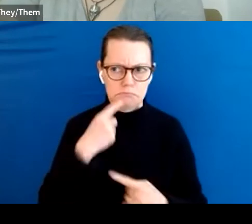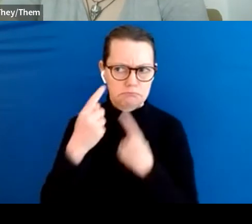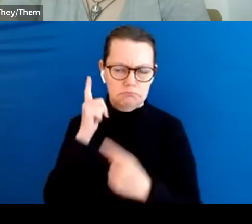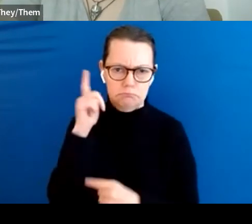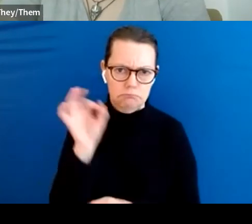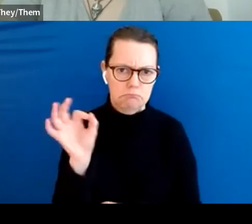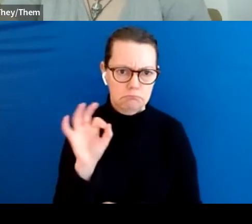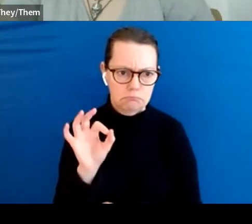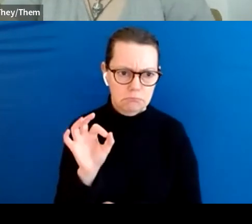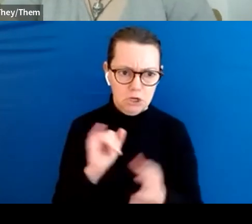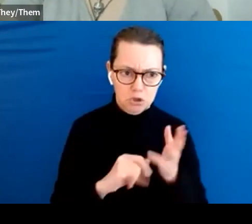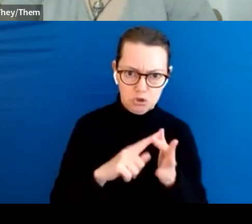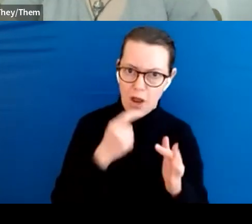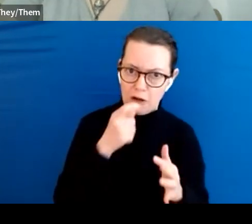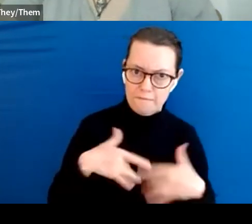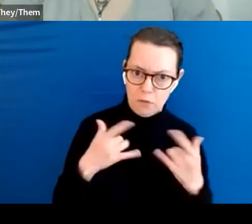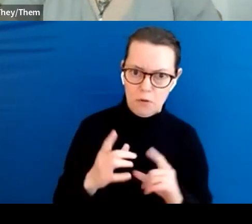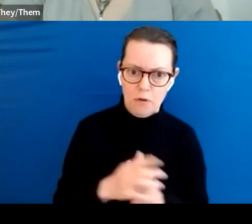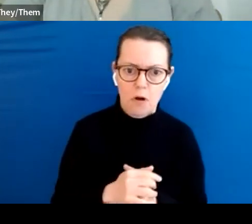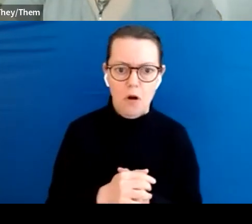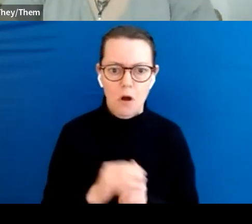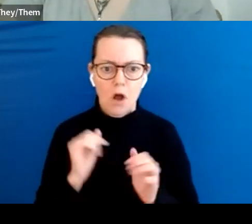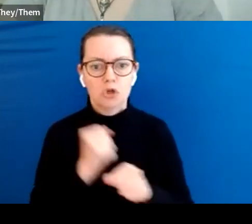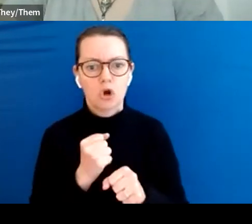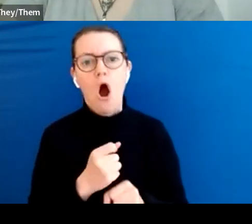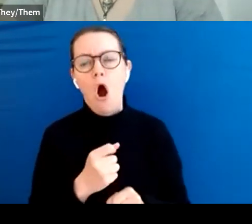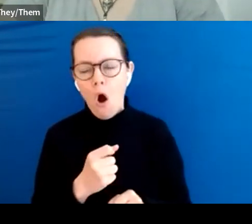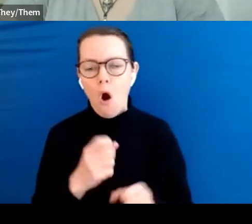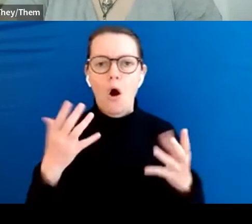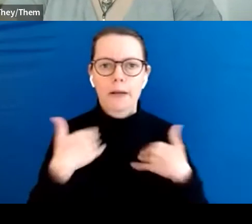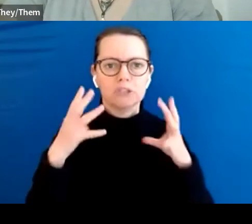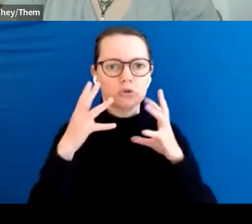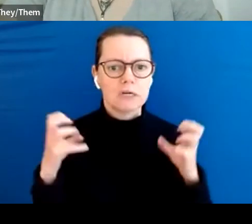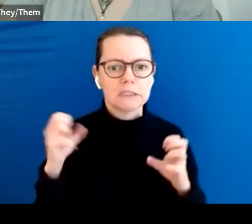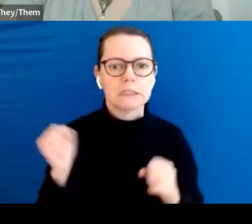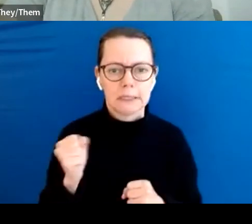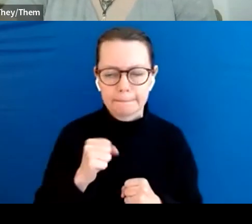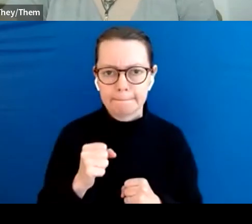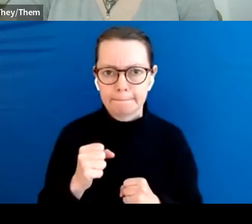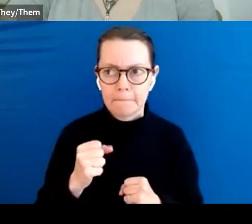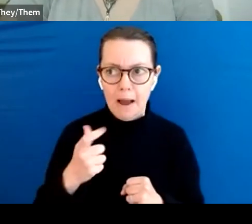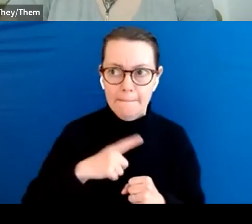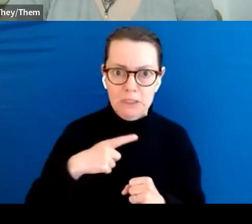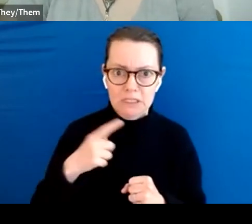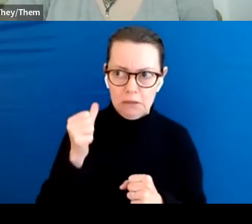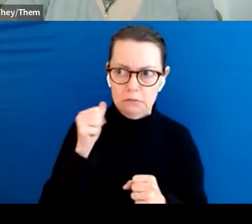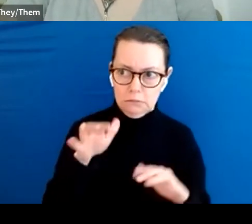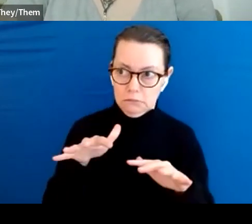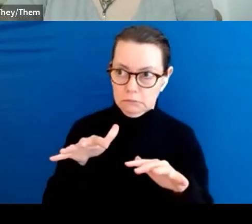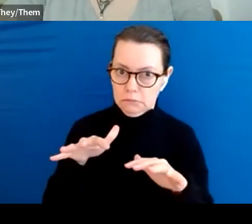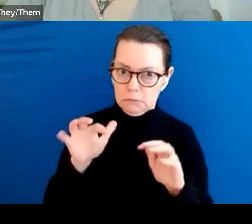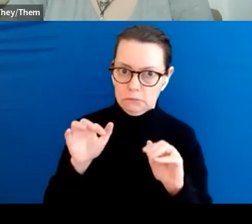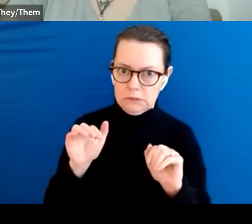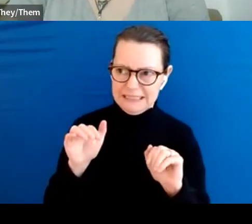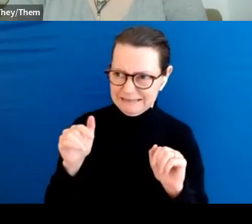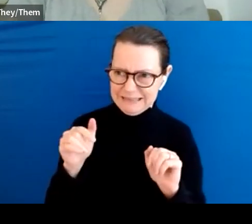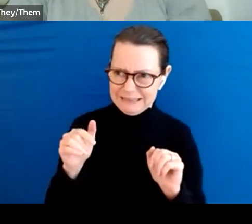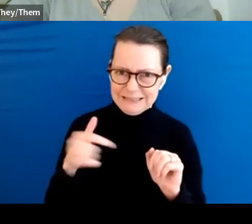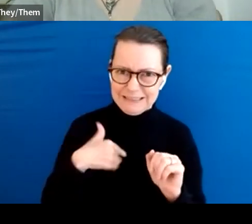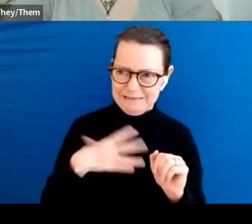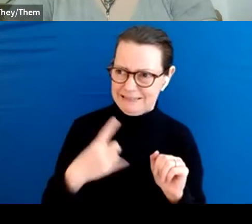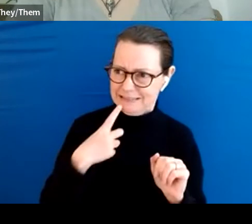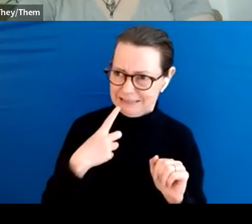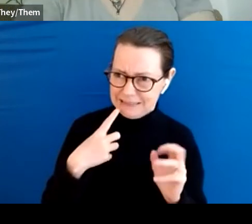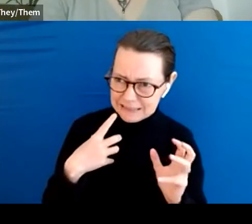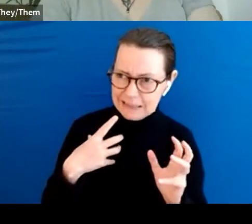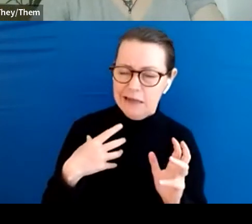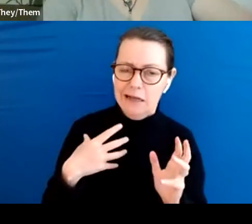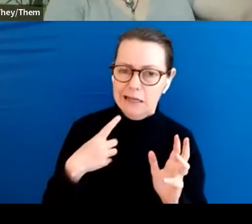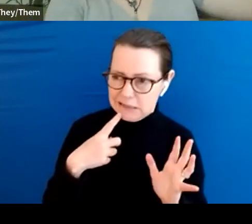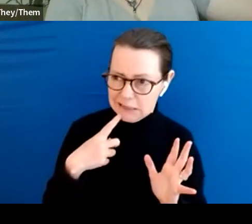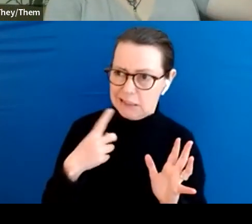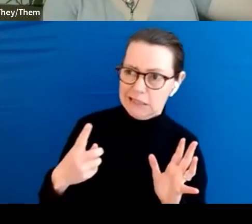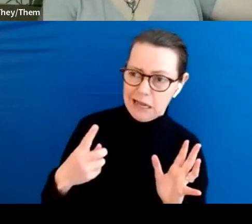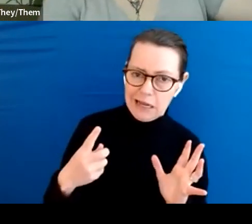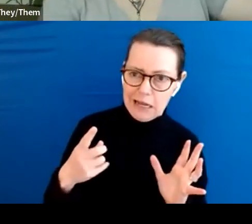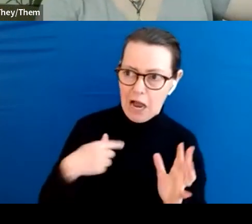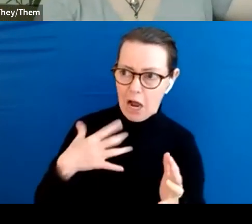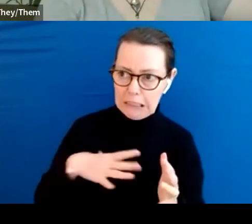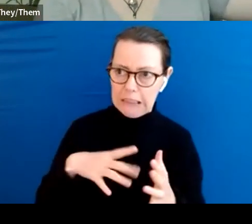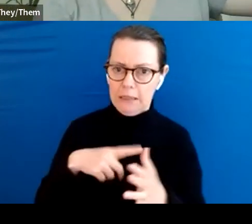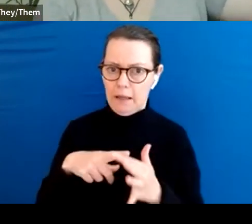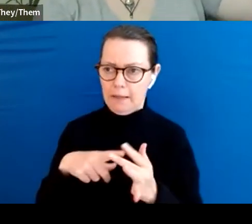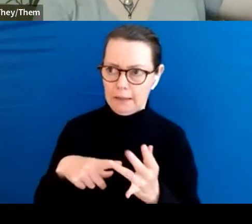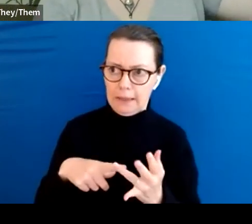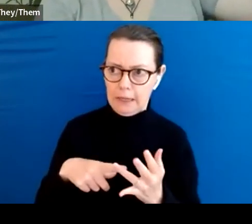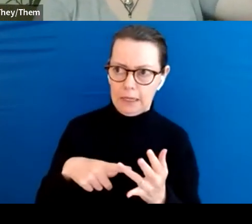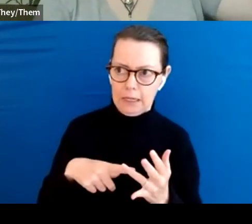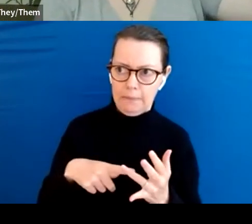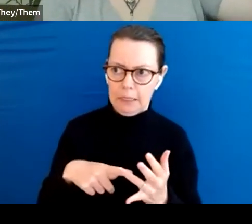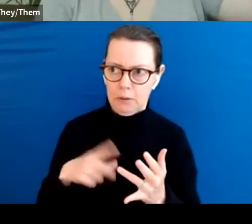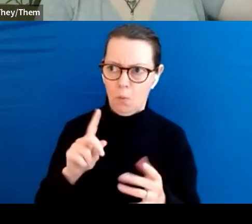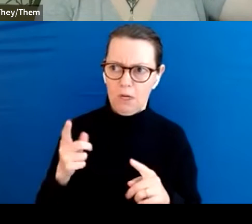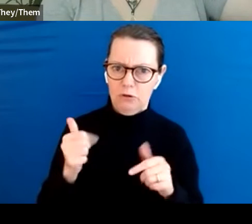And how does how does that make you feel quite stressed because a lot of that is me trying to tell the teachers what I need that not really knowing the right way.